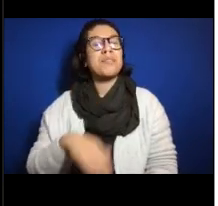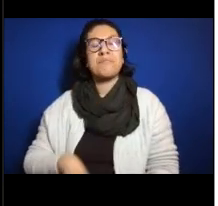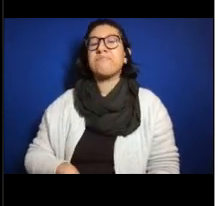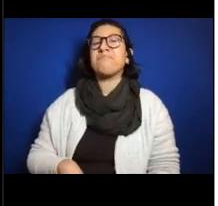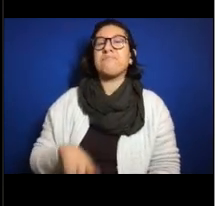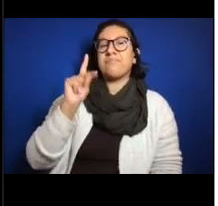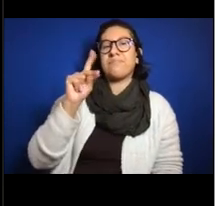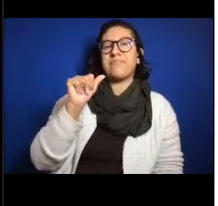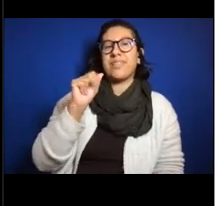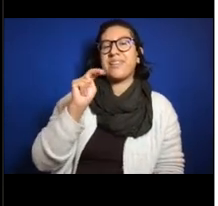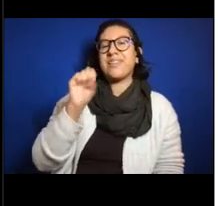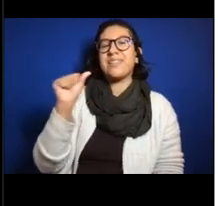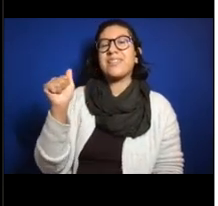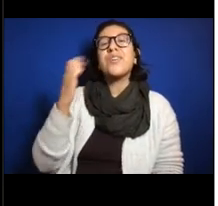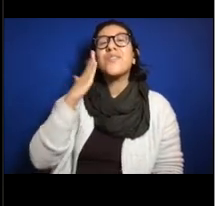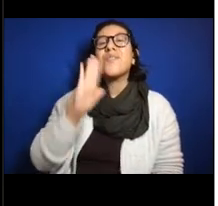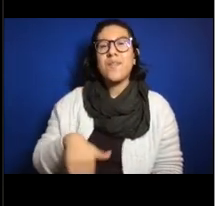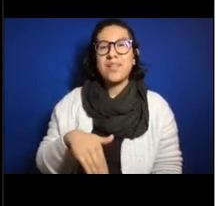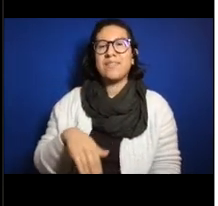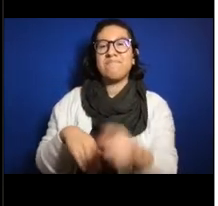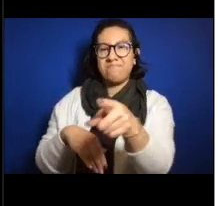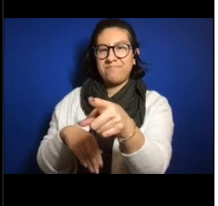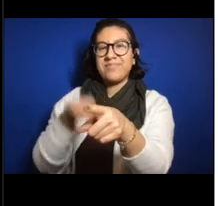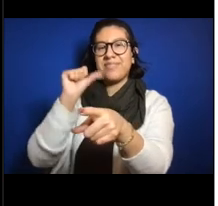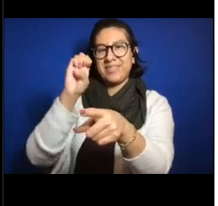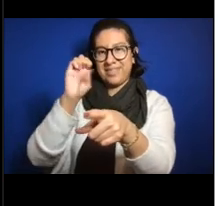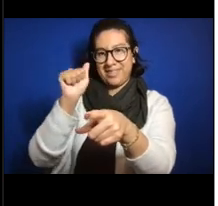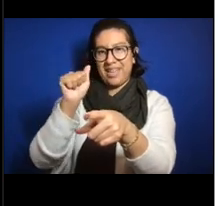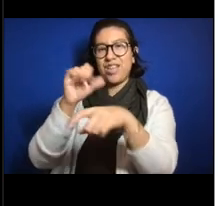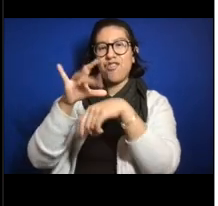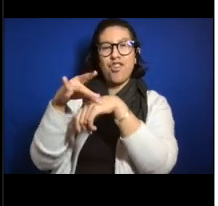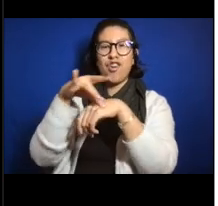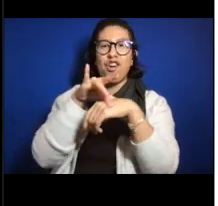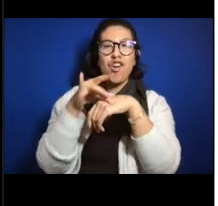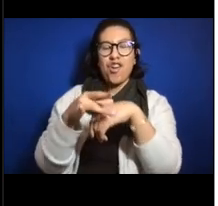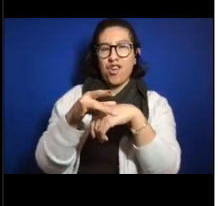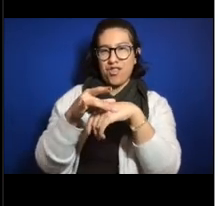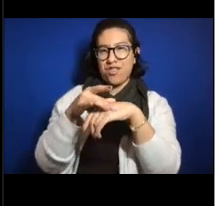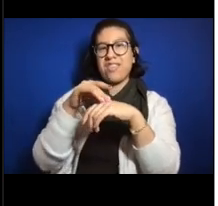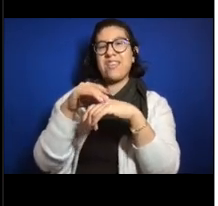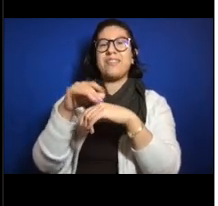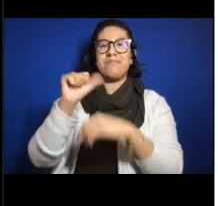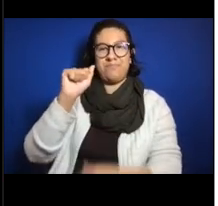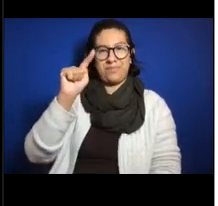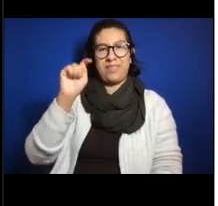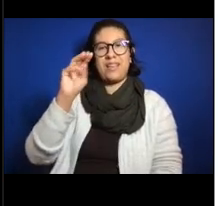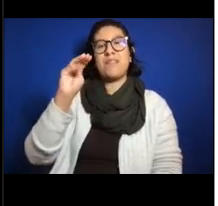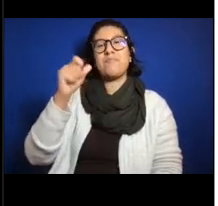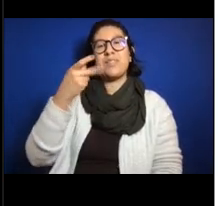is from that Sea Grant atmosphere curriculum. And if you go to our website which you can get to from the NOAA Live link.